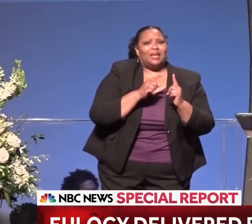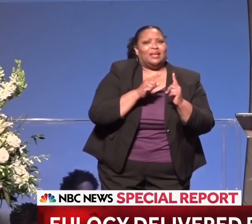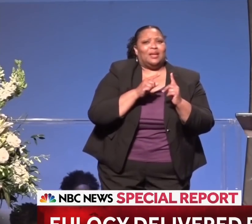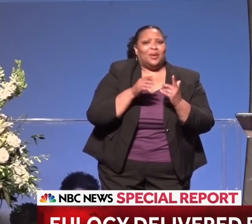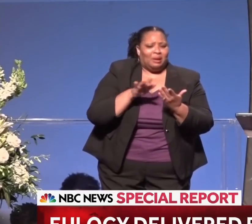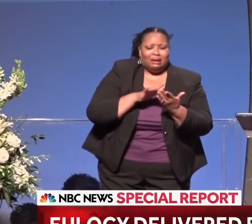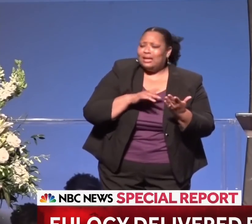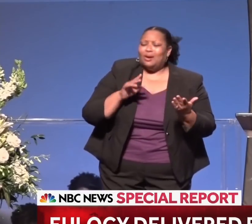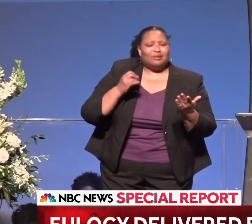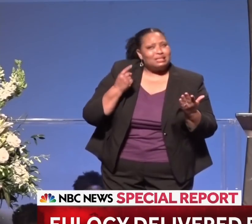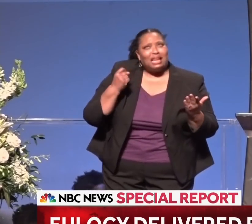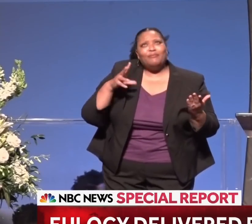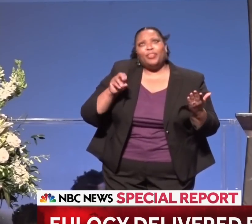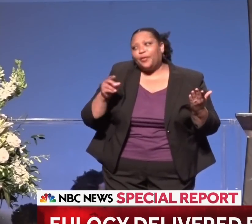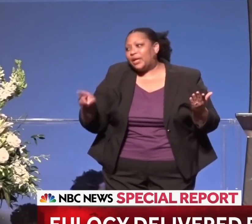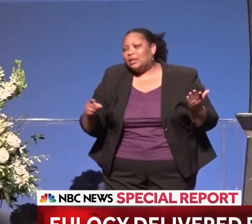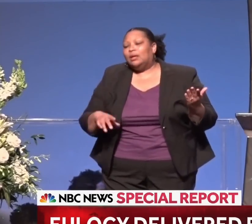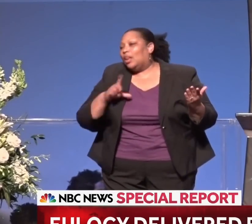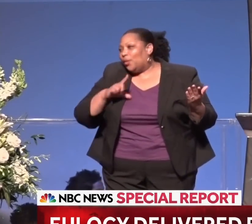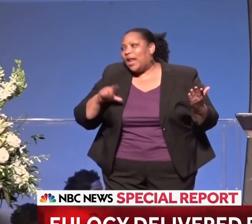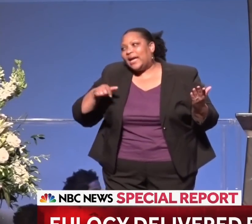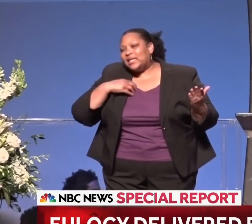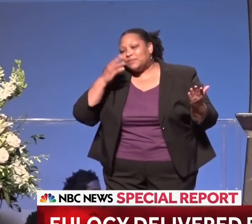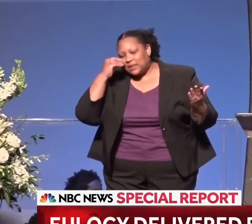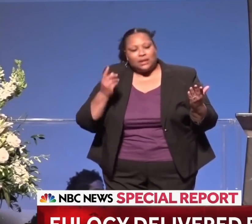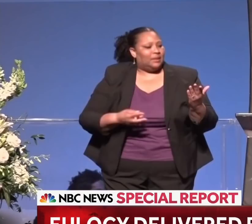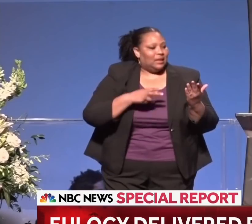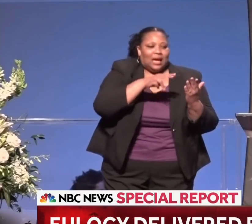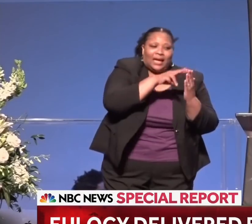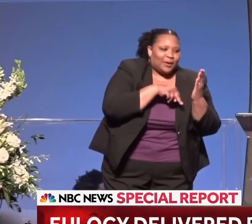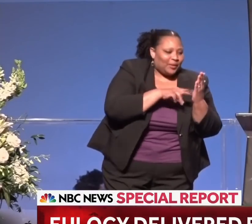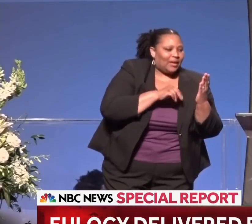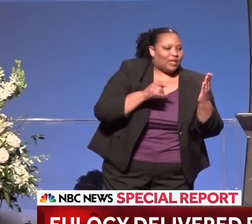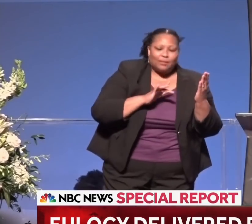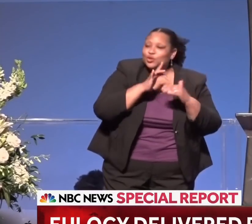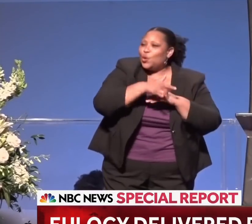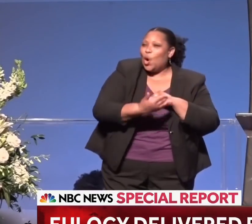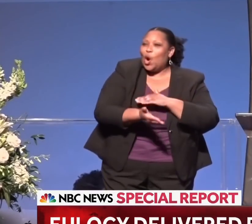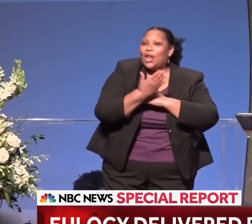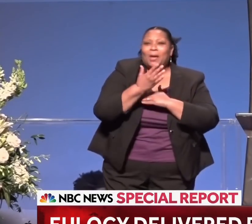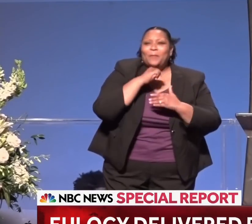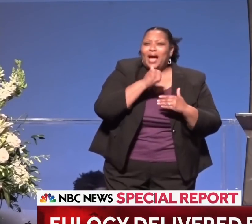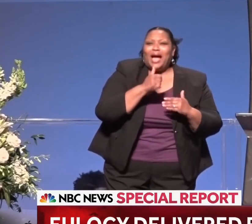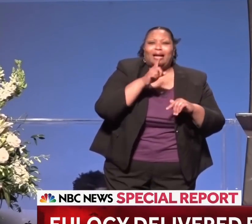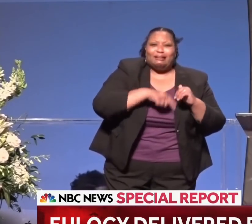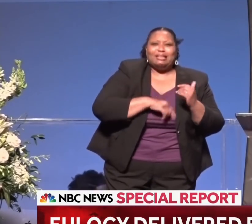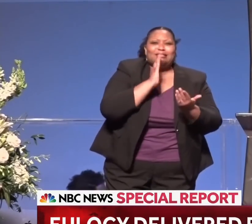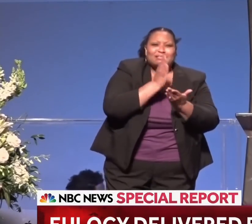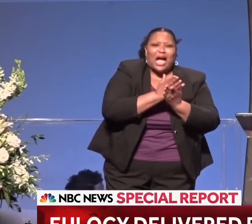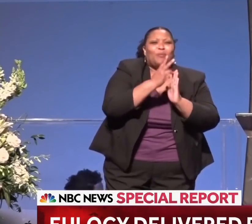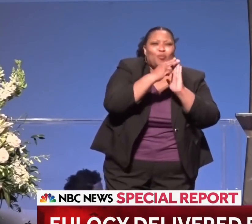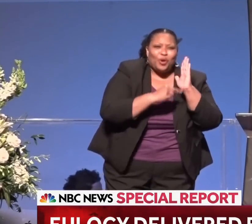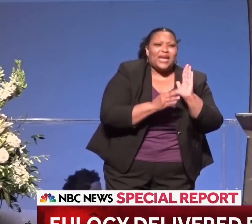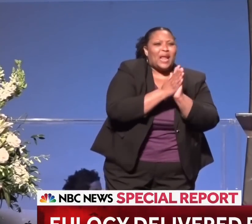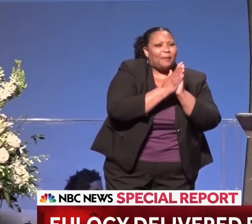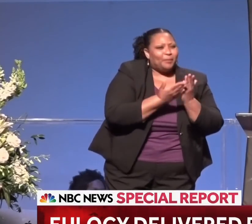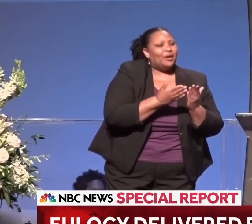BED AND I COULDN’T PUT THE NOVEL DOWN IT WAS SO INTRIGUING. I KEPT READING. 30, I SAID, LORD, I